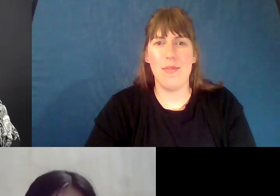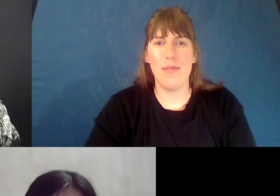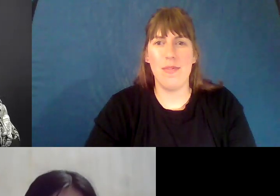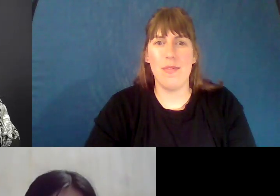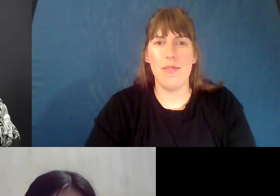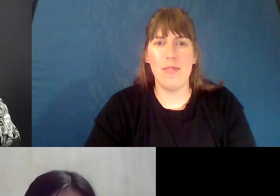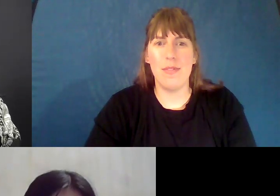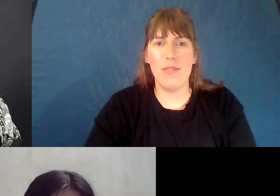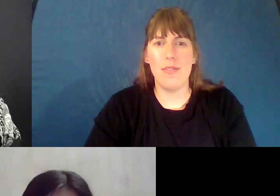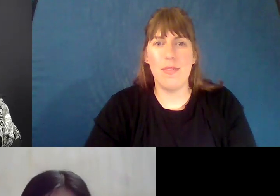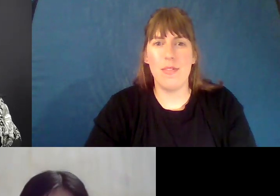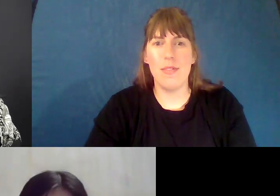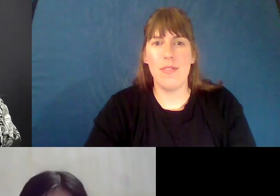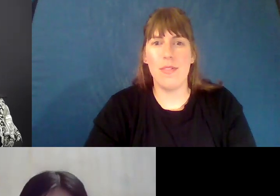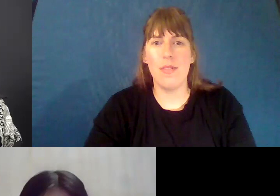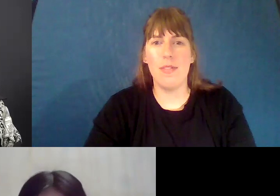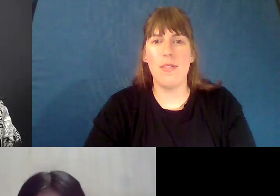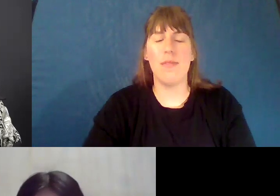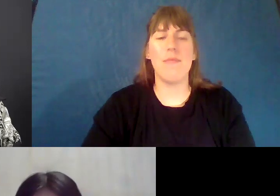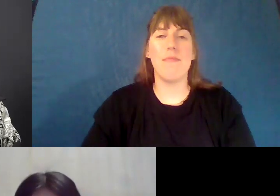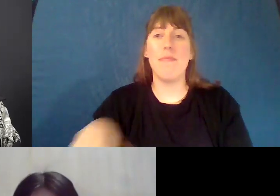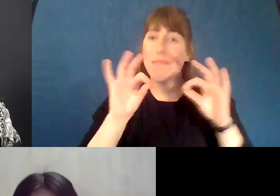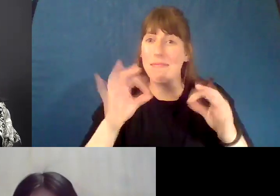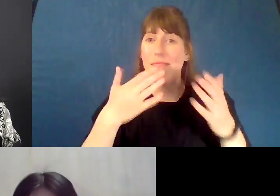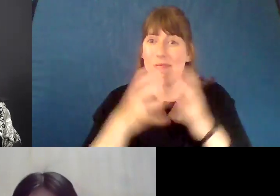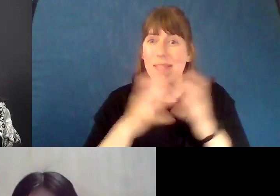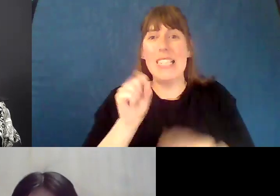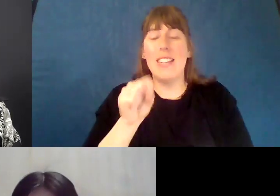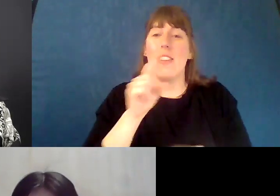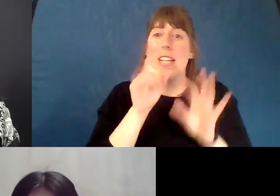Well, the biggest, I think the most important part of this collaborative kind of project, you know,